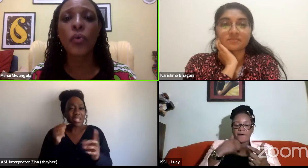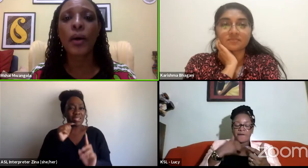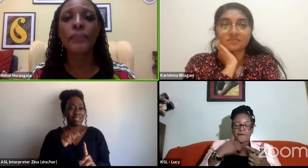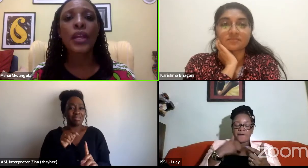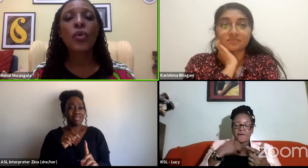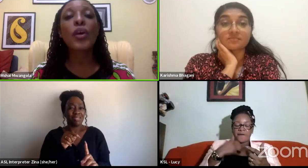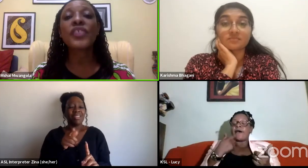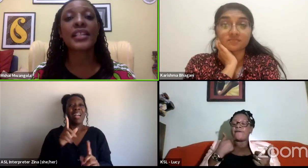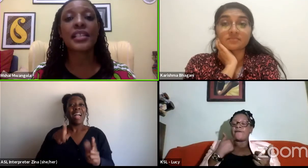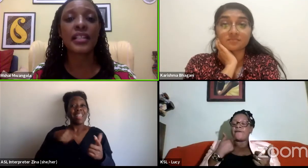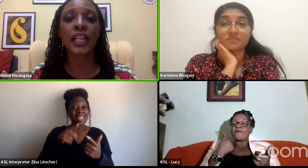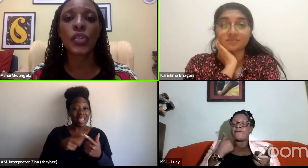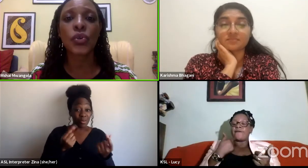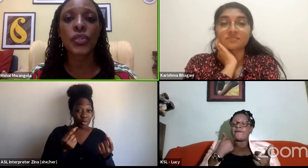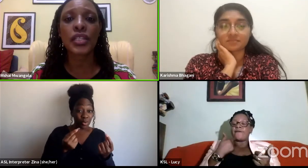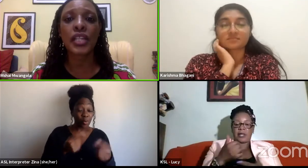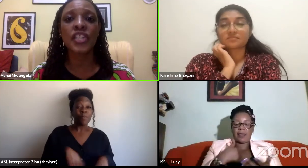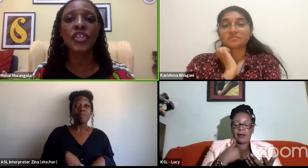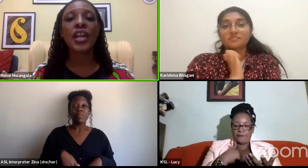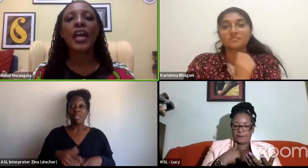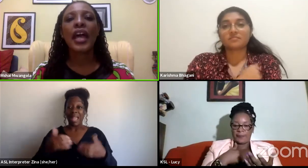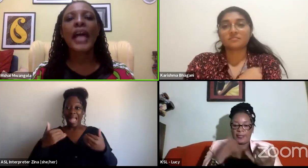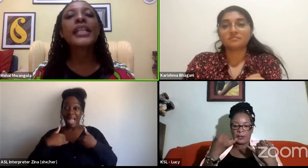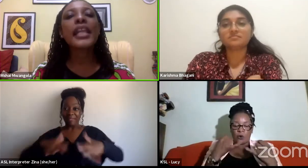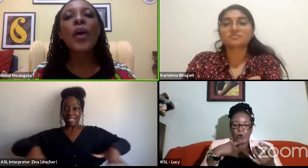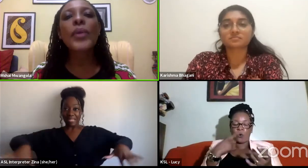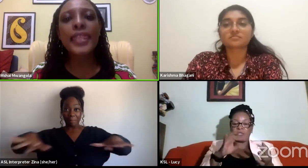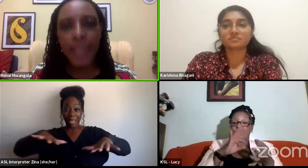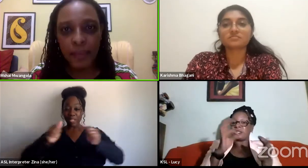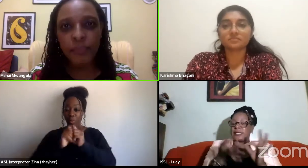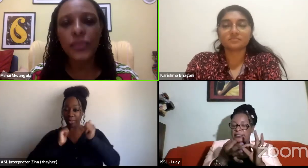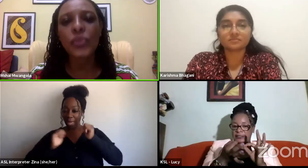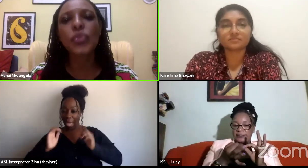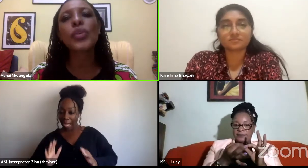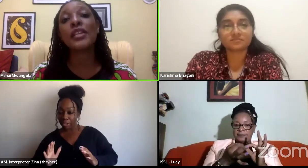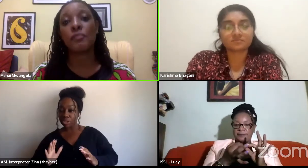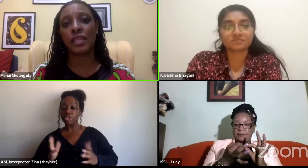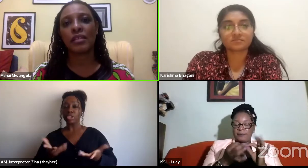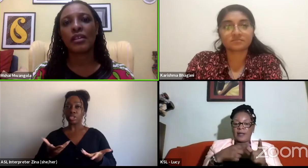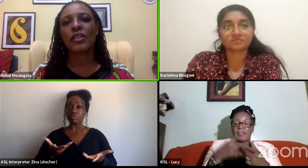who are translating it onto stage and allowing them to lead me,